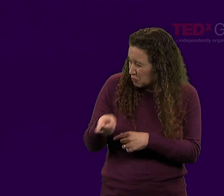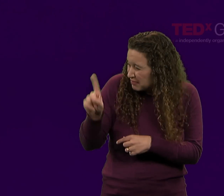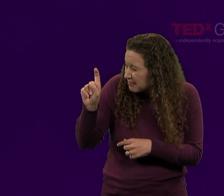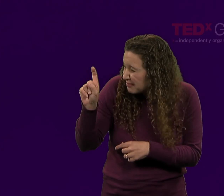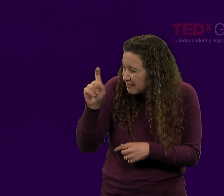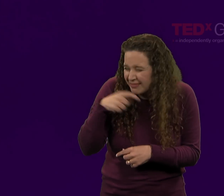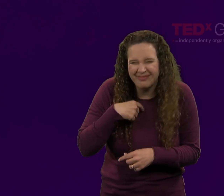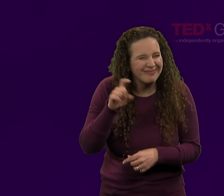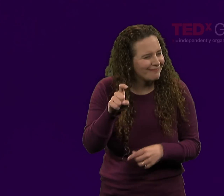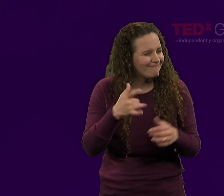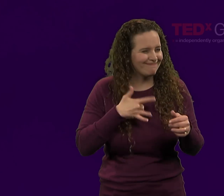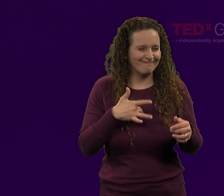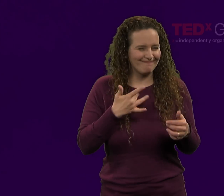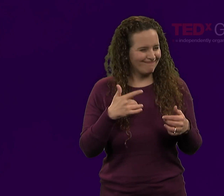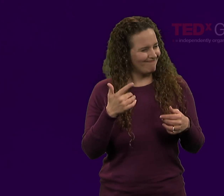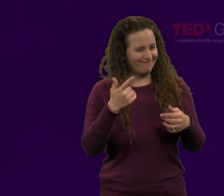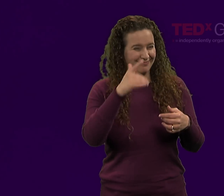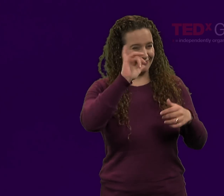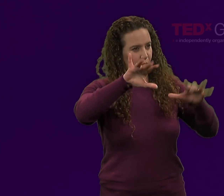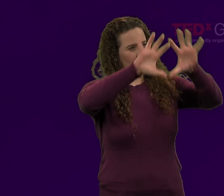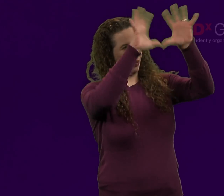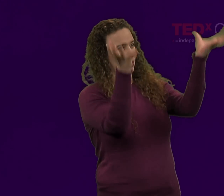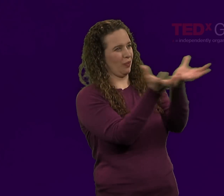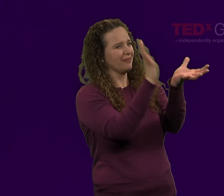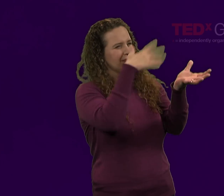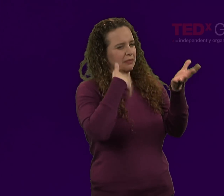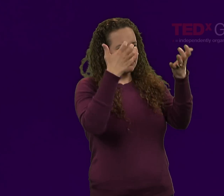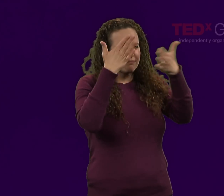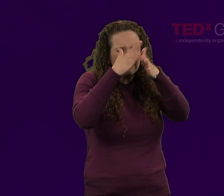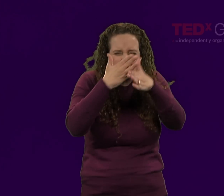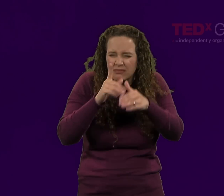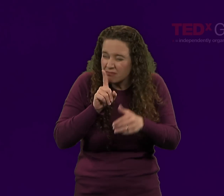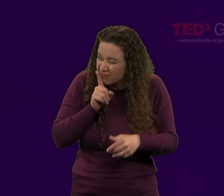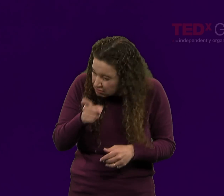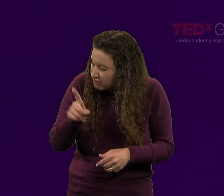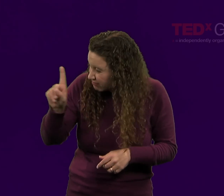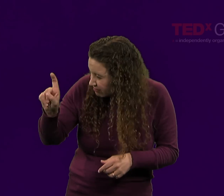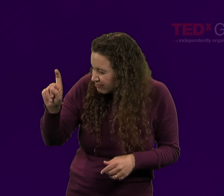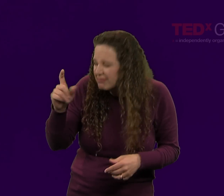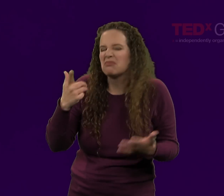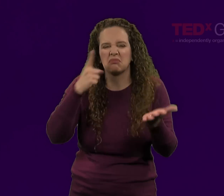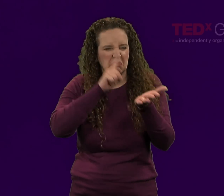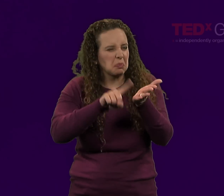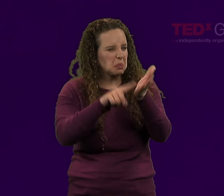I really have to question those numbers and understand exactly how this money is spent and why;